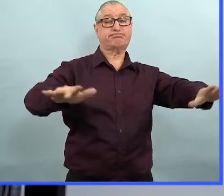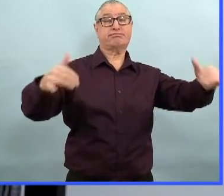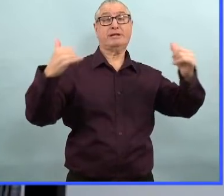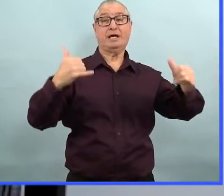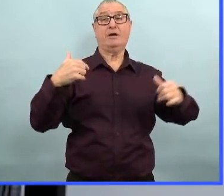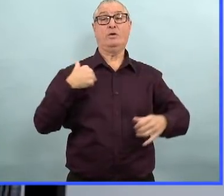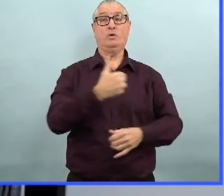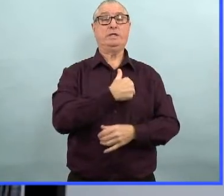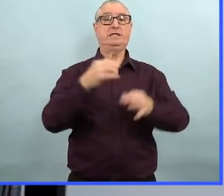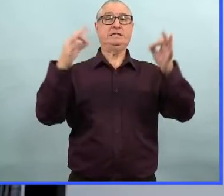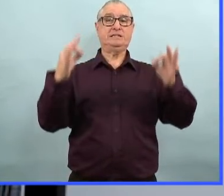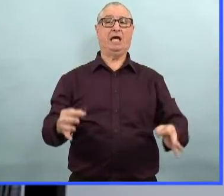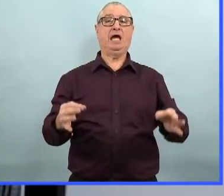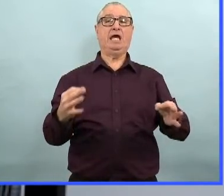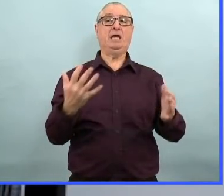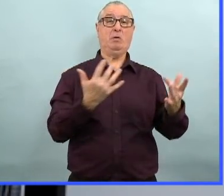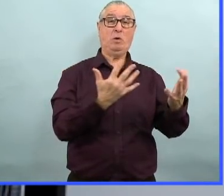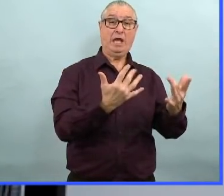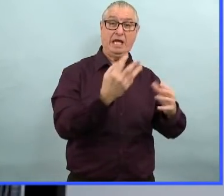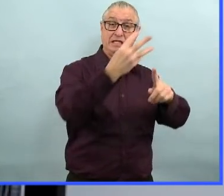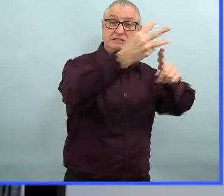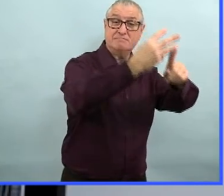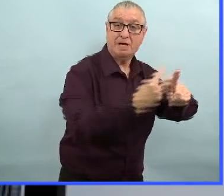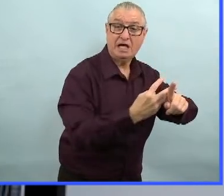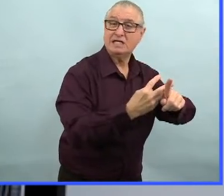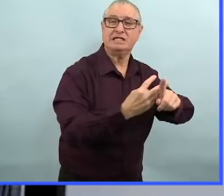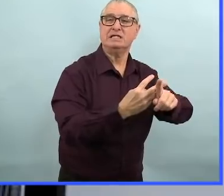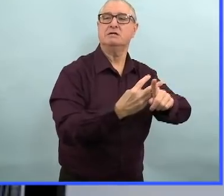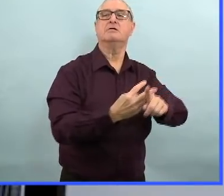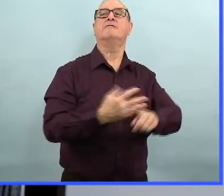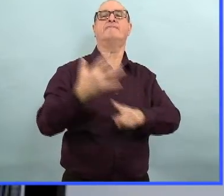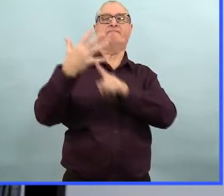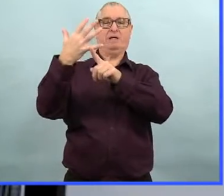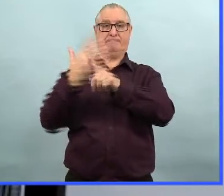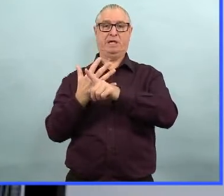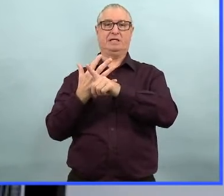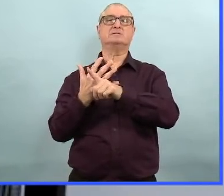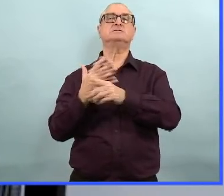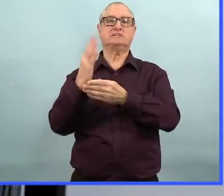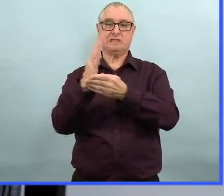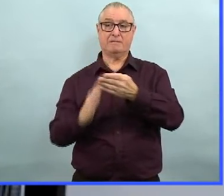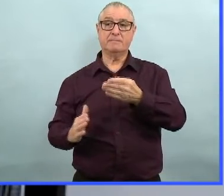so that's anyone who is age 50 or older or those who are aged 18 or older and live